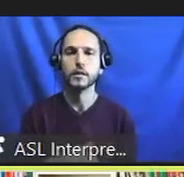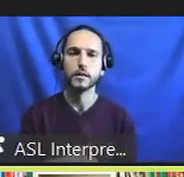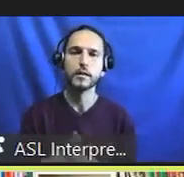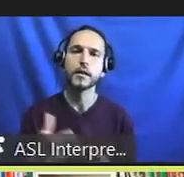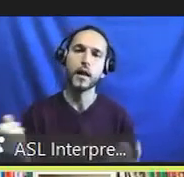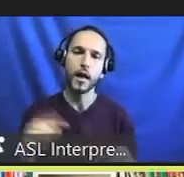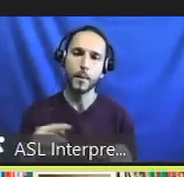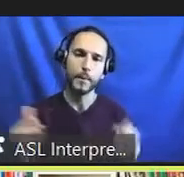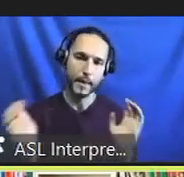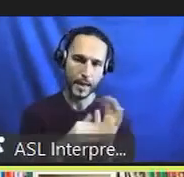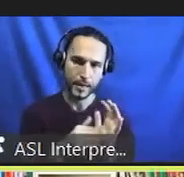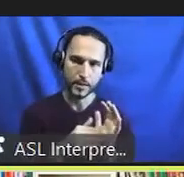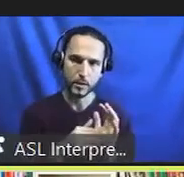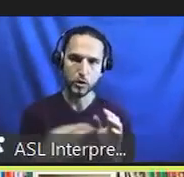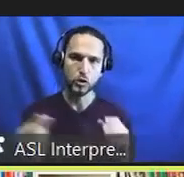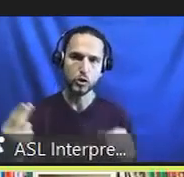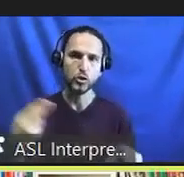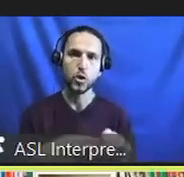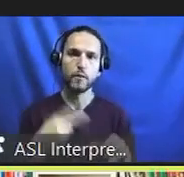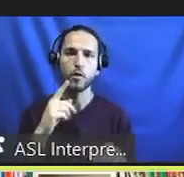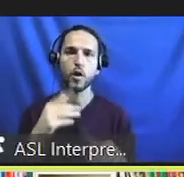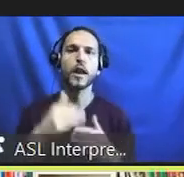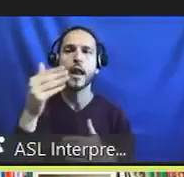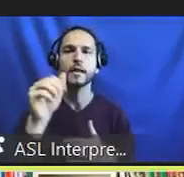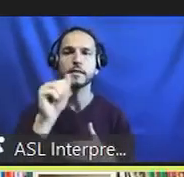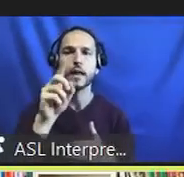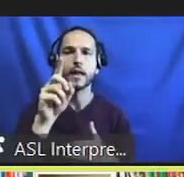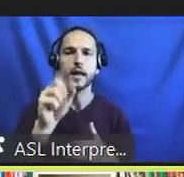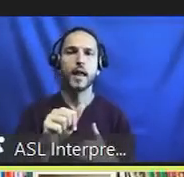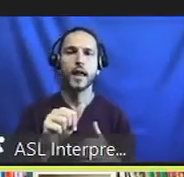Join us for our next ADA compliance webinar in the series.